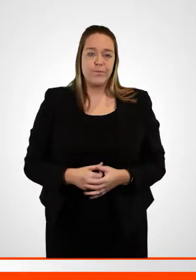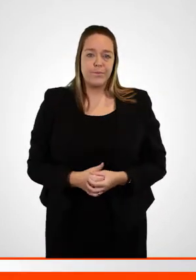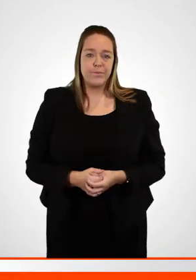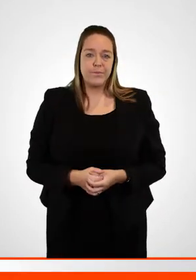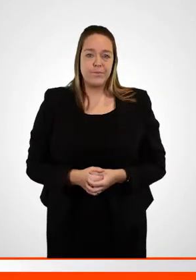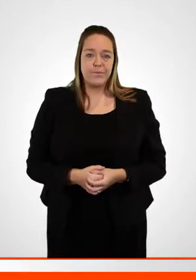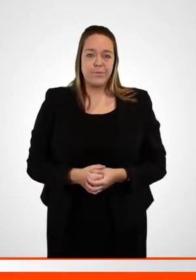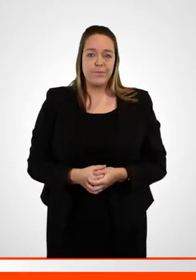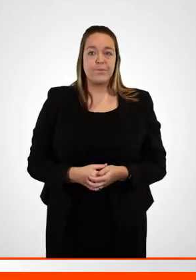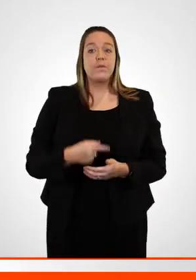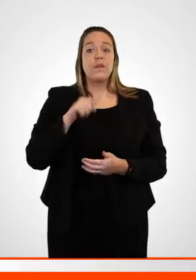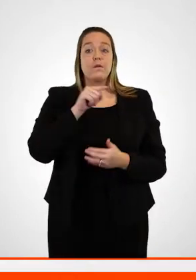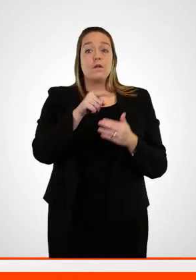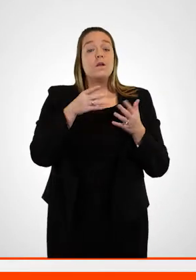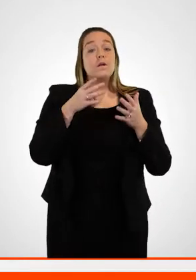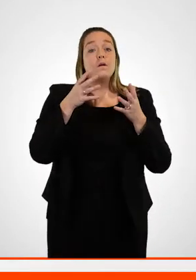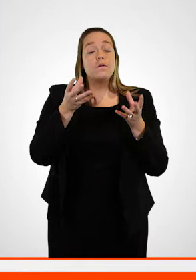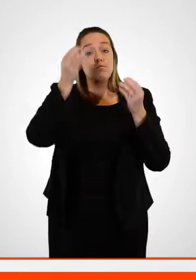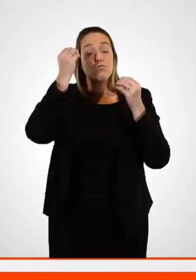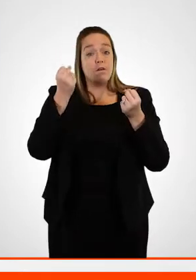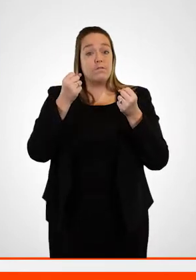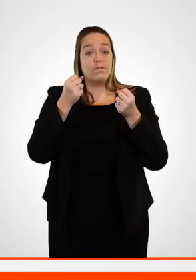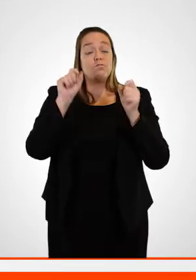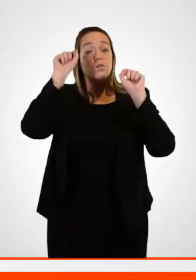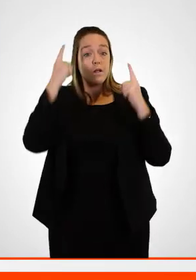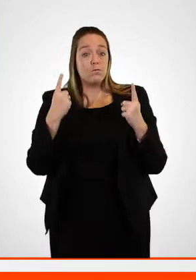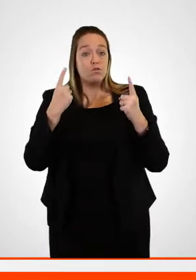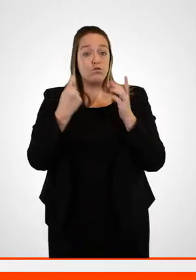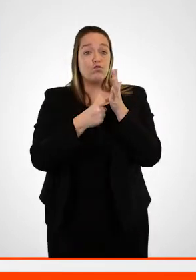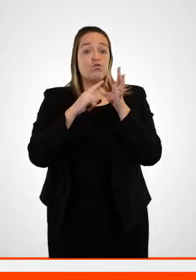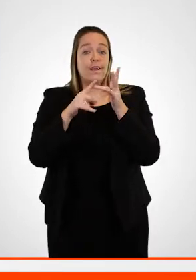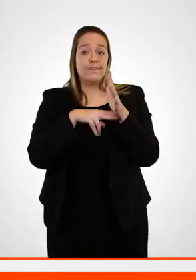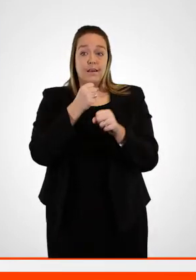In perceptual reasoning, they did very well. Non-verbal, they did very well, 106.